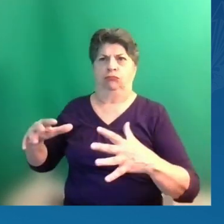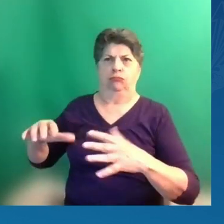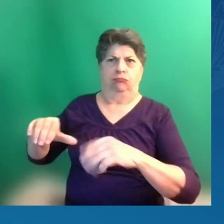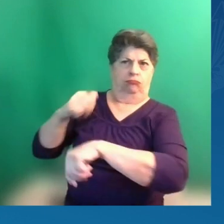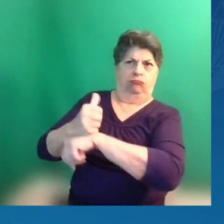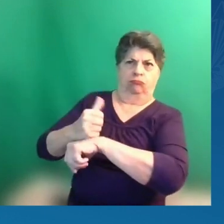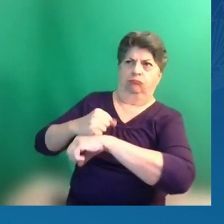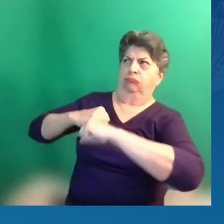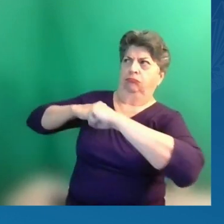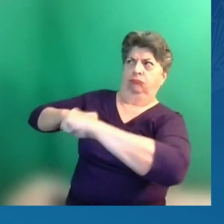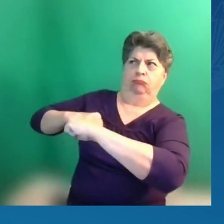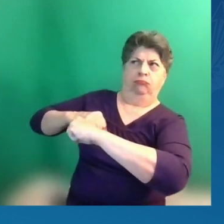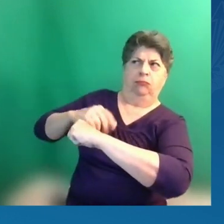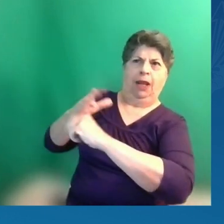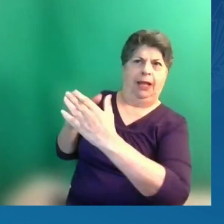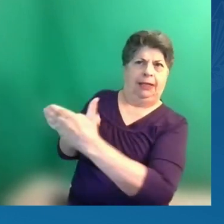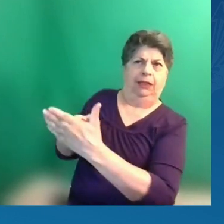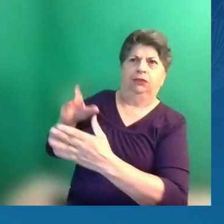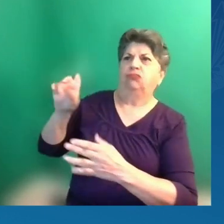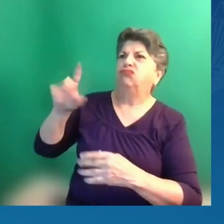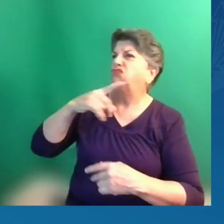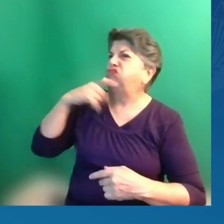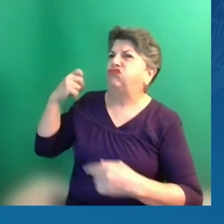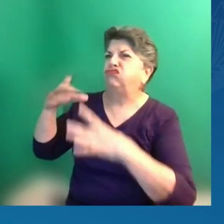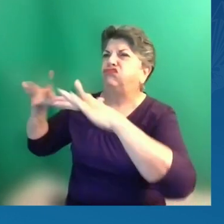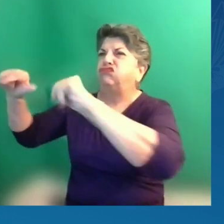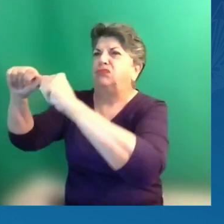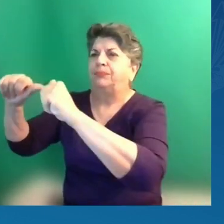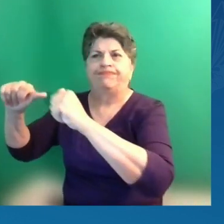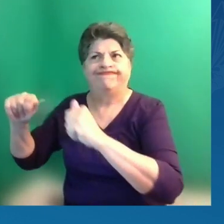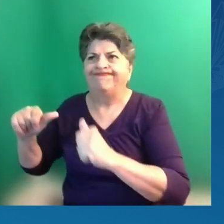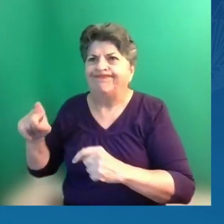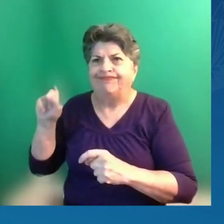of the first ever Drought Resilience Interagency Working Group.